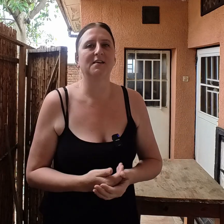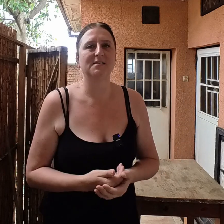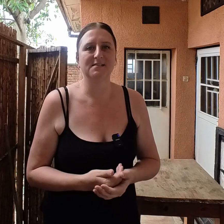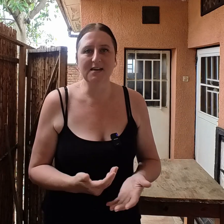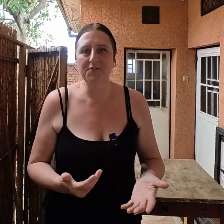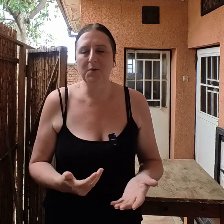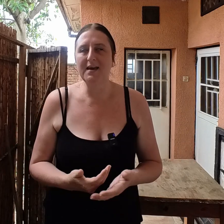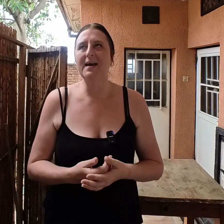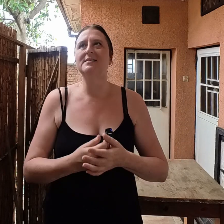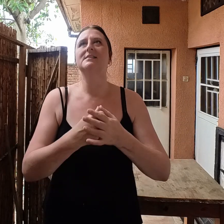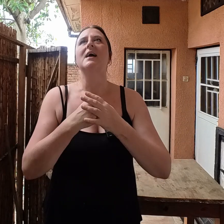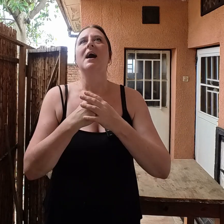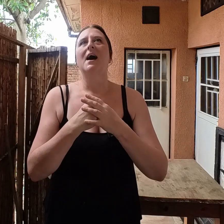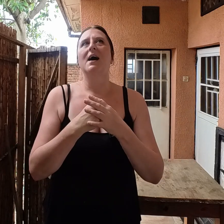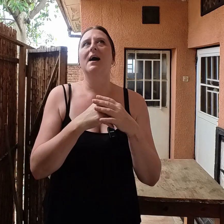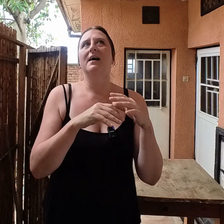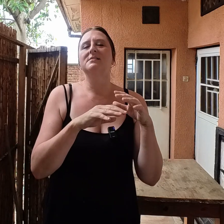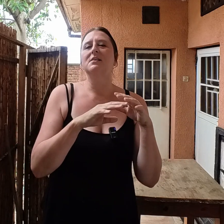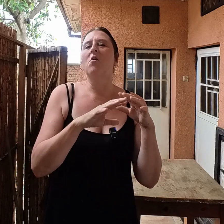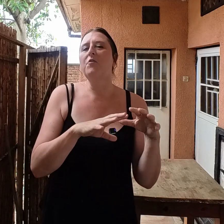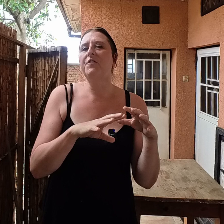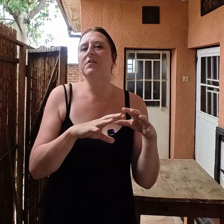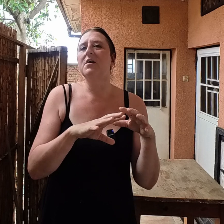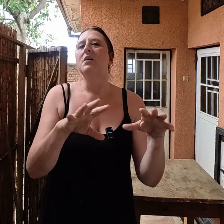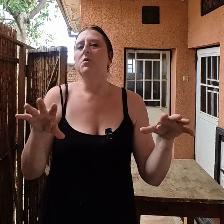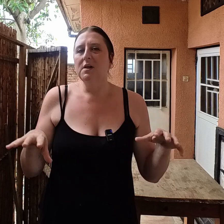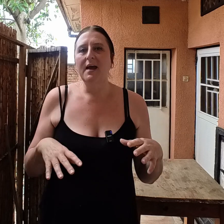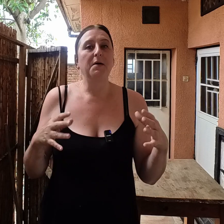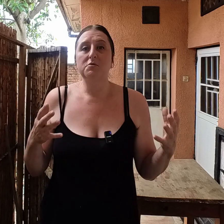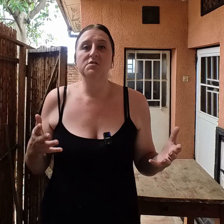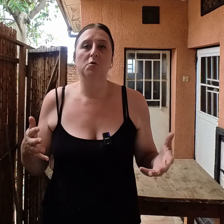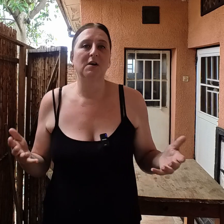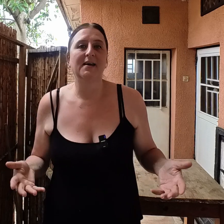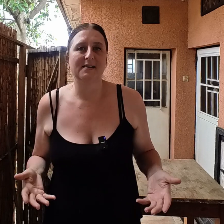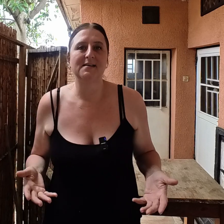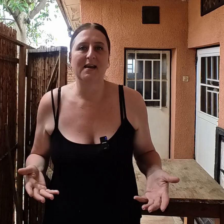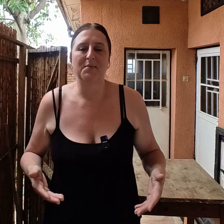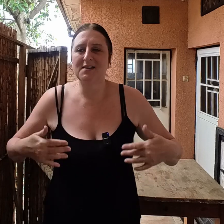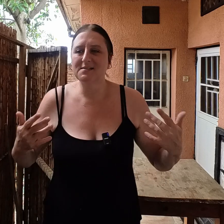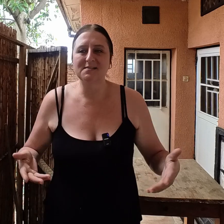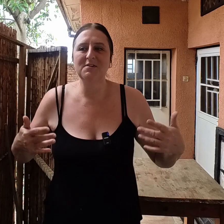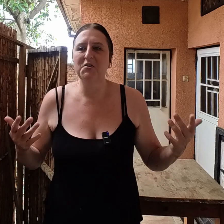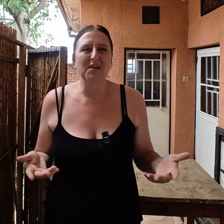to go to Gisenyi for a weekend, and often you will hear people just calling it Gisenyi because, you know,